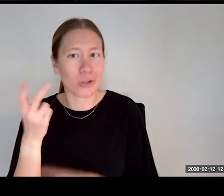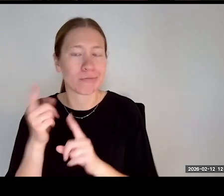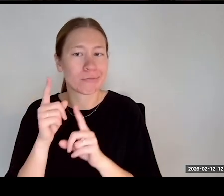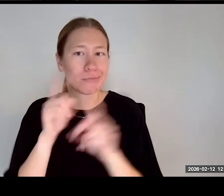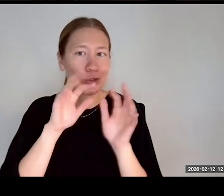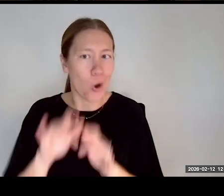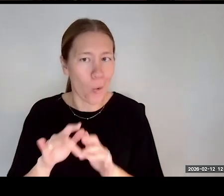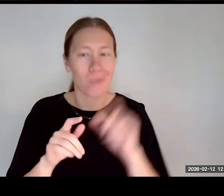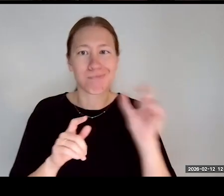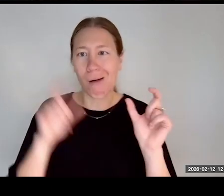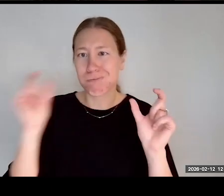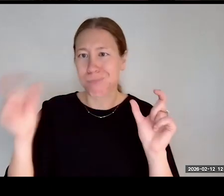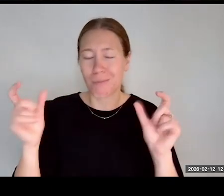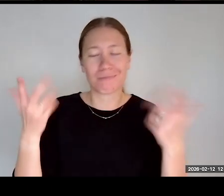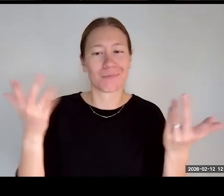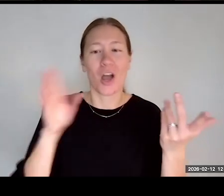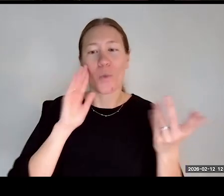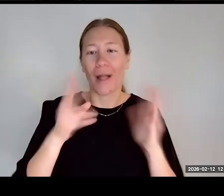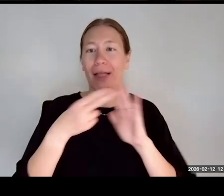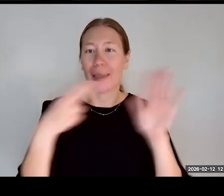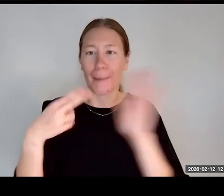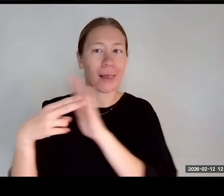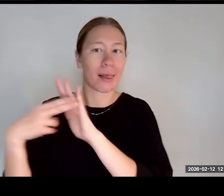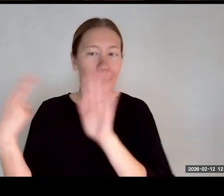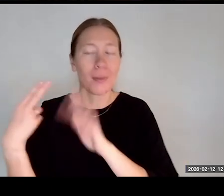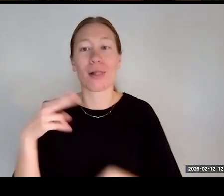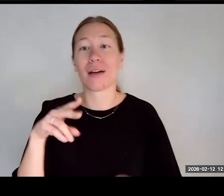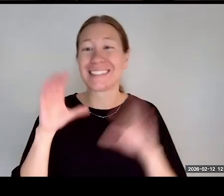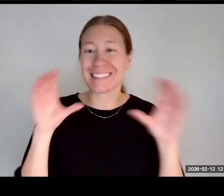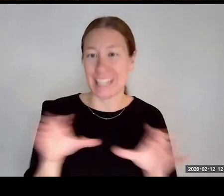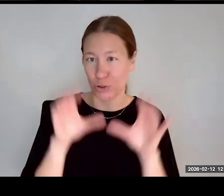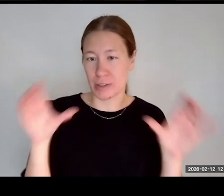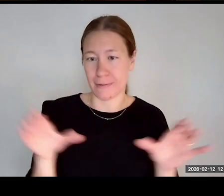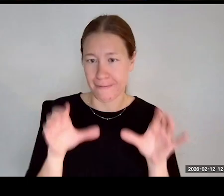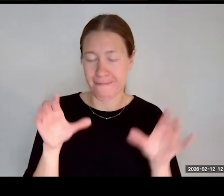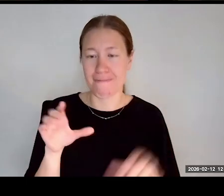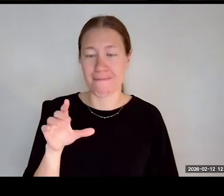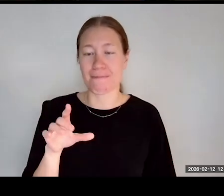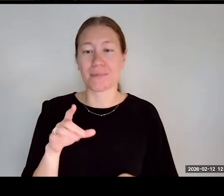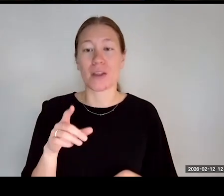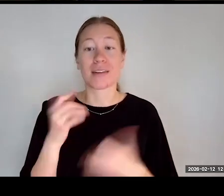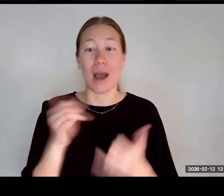So what I'm going to do is I'm going to select the image and then I need to be able to open up my alt text pane.